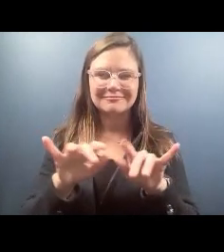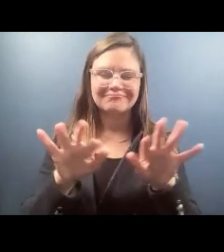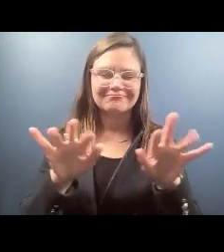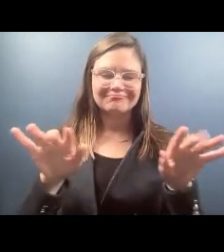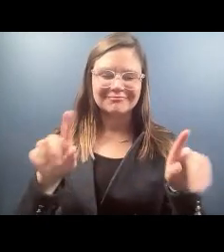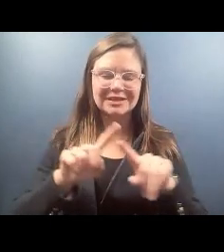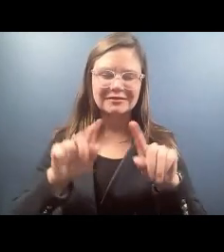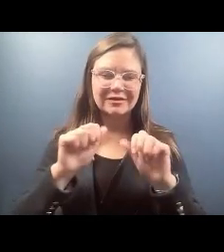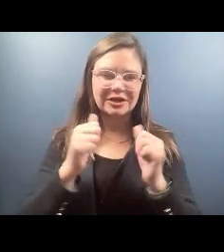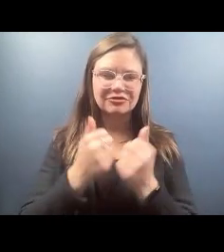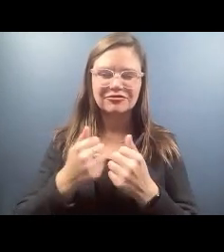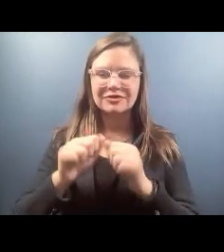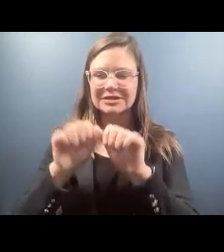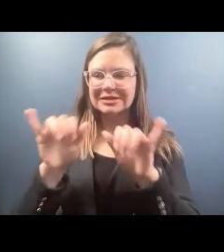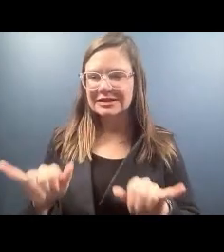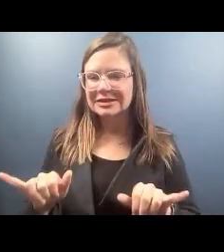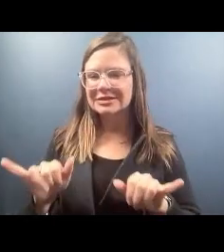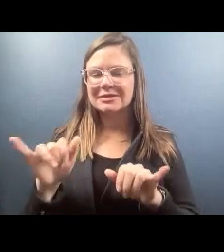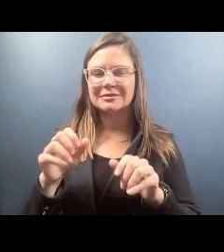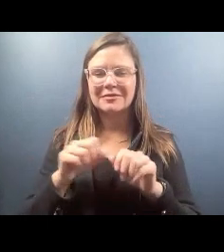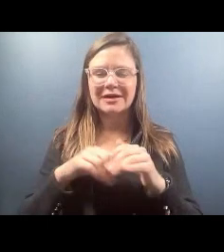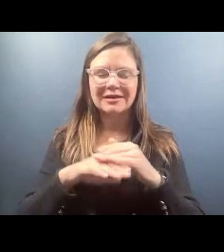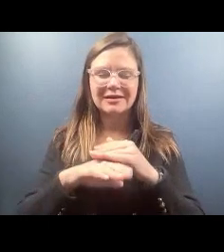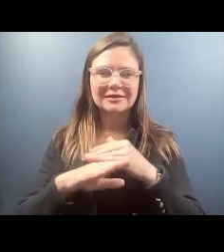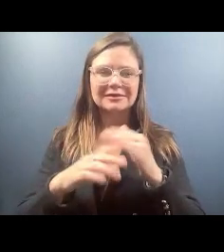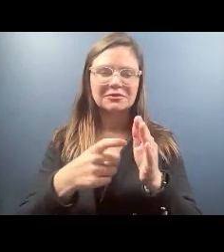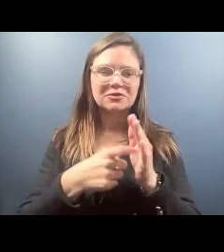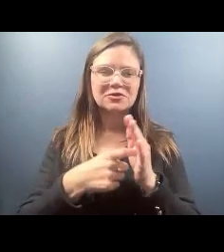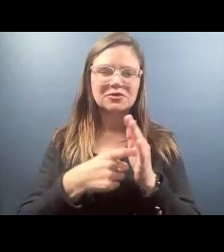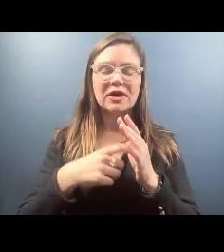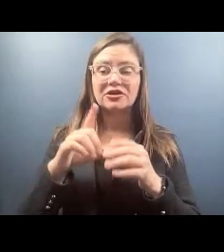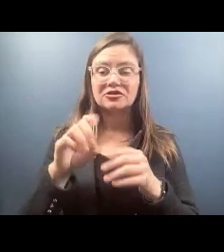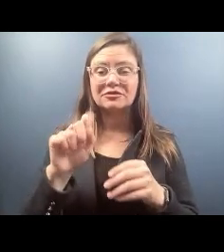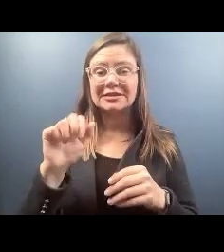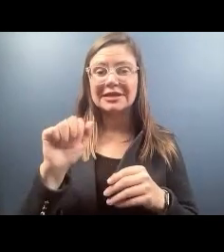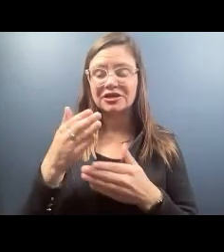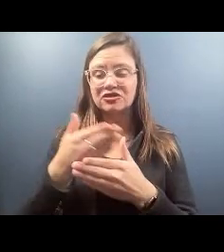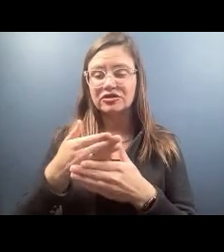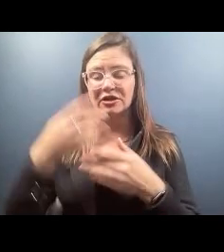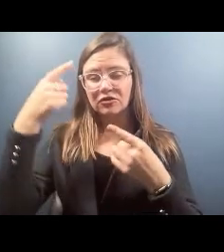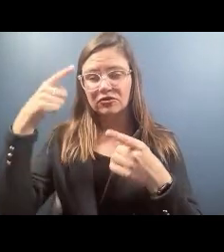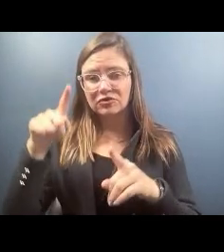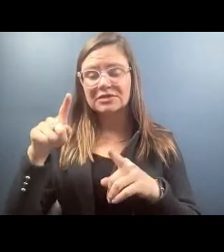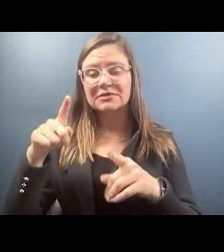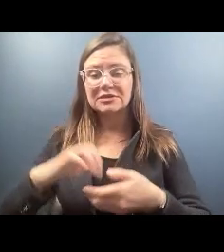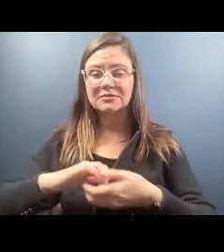and access can often require data sharing agreements and sustained partnership and collaboration.